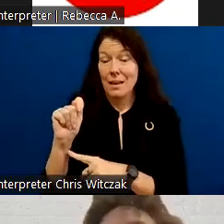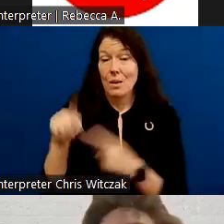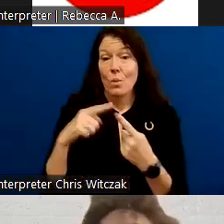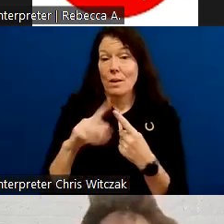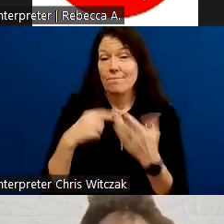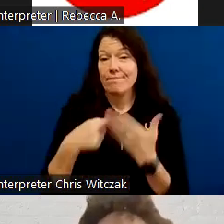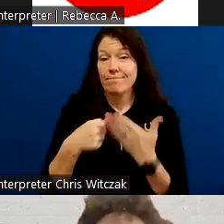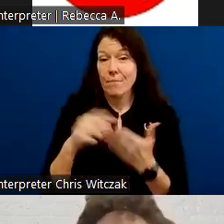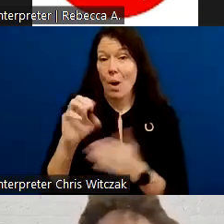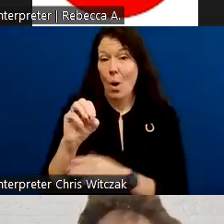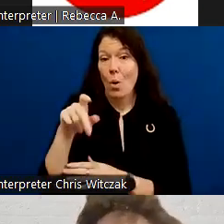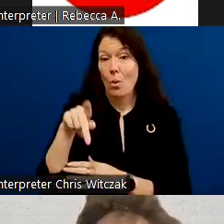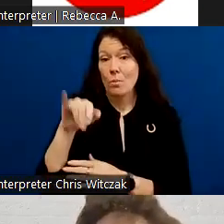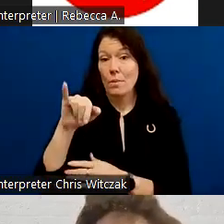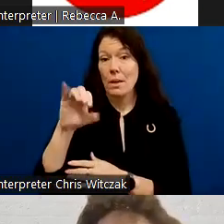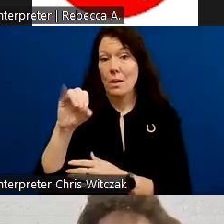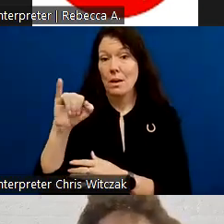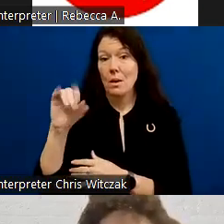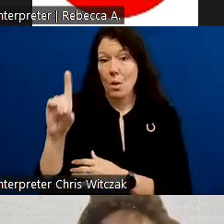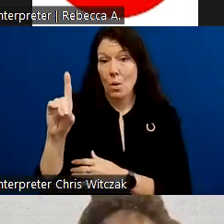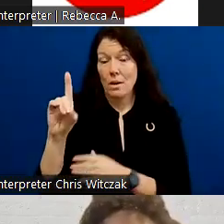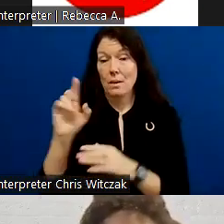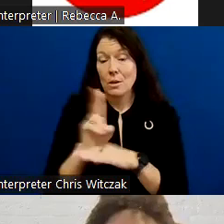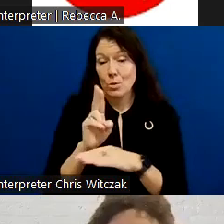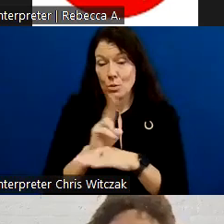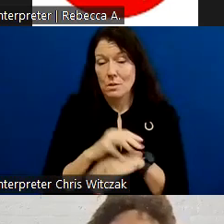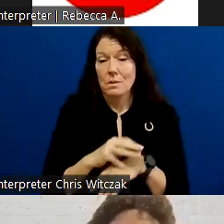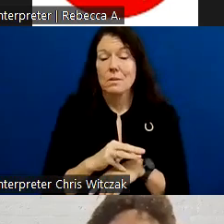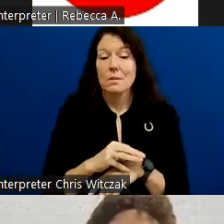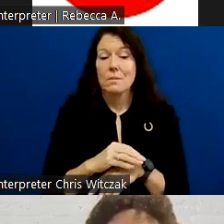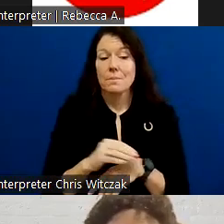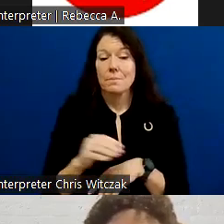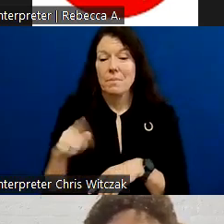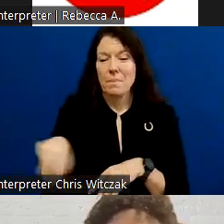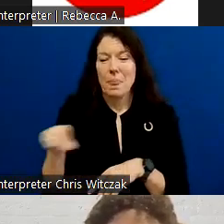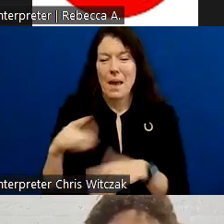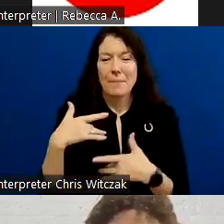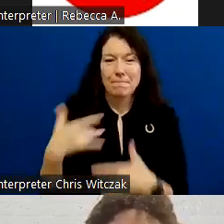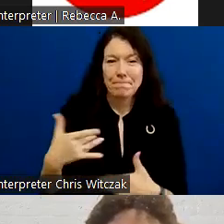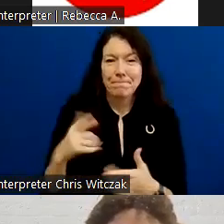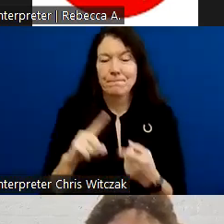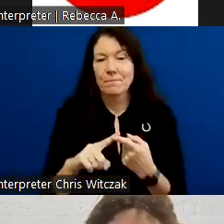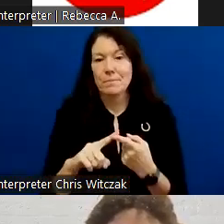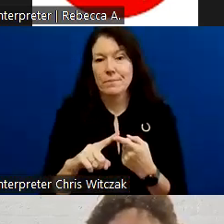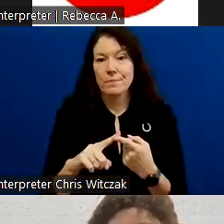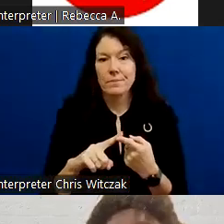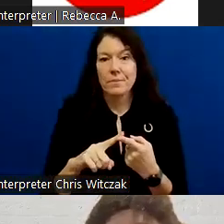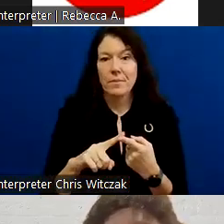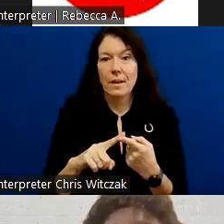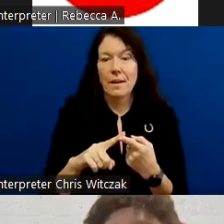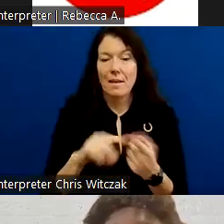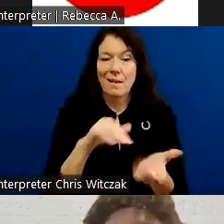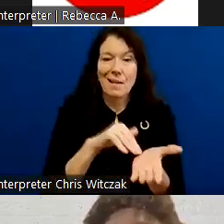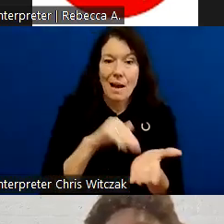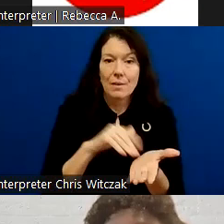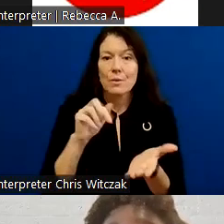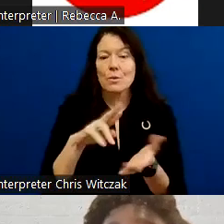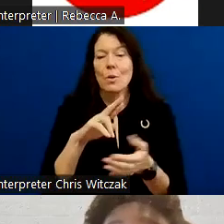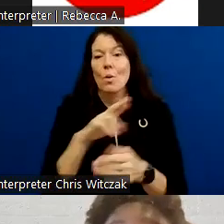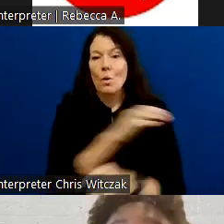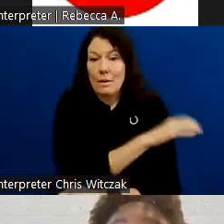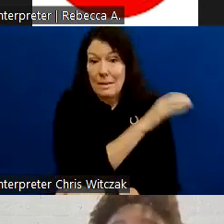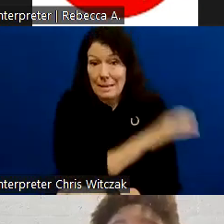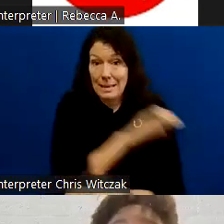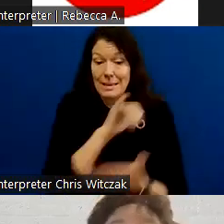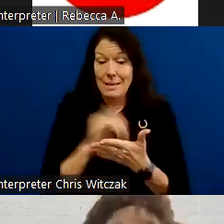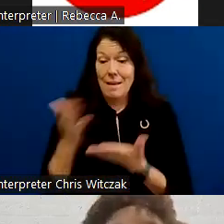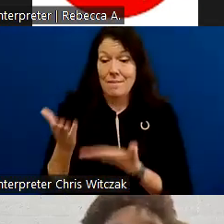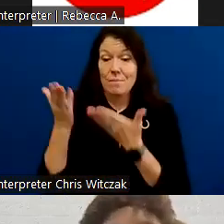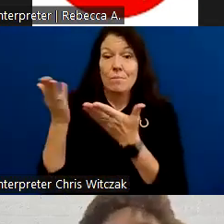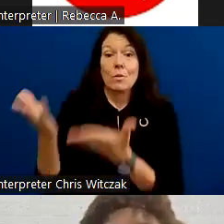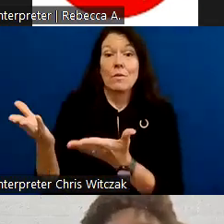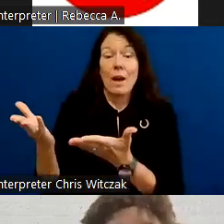use um so they are typically the um physicians or Center clinics that provide medications